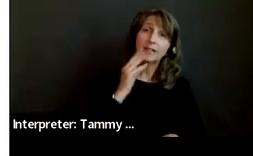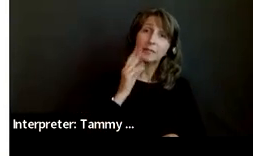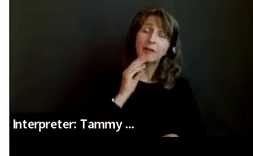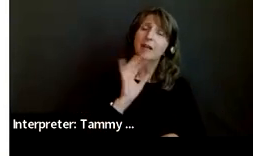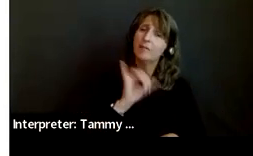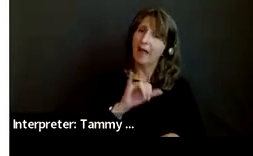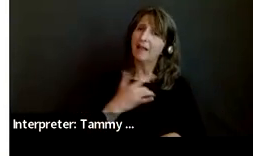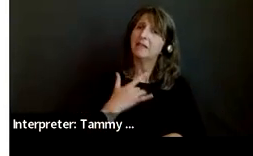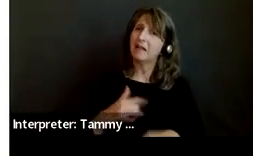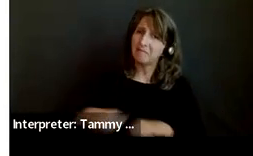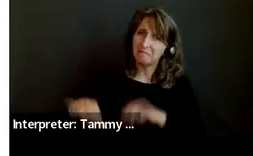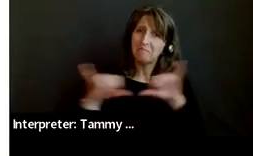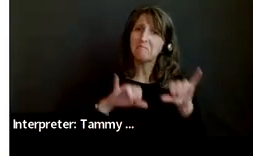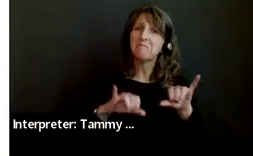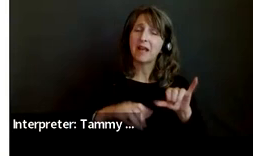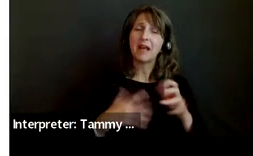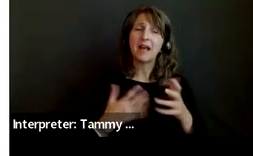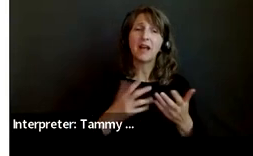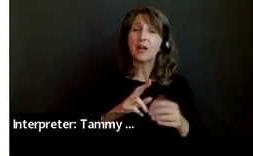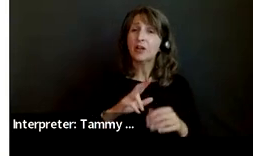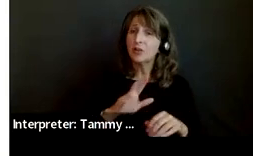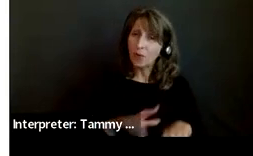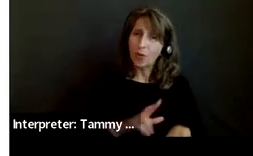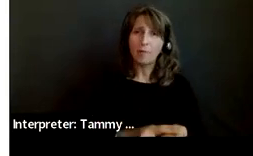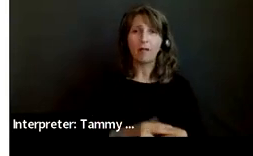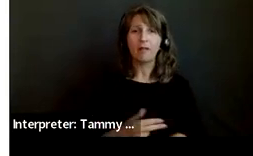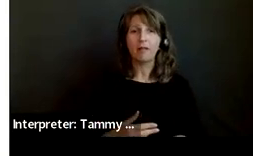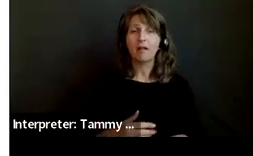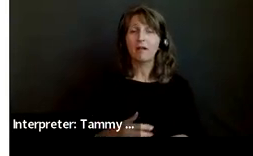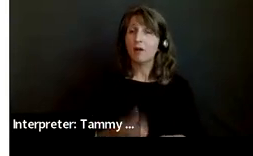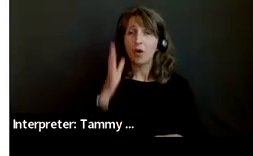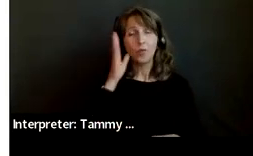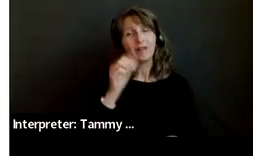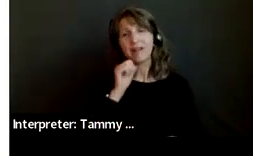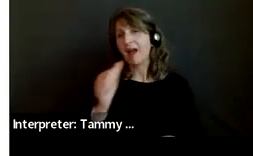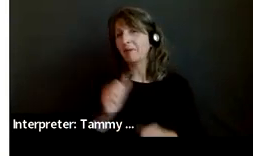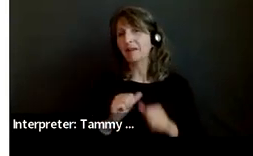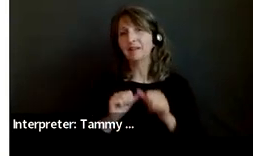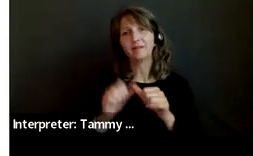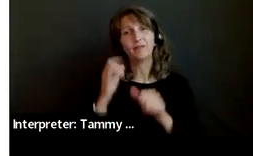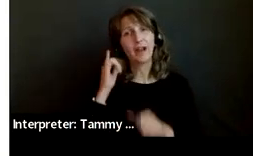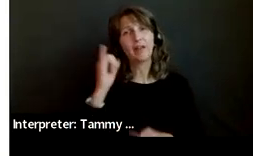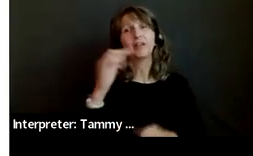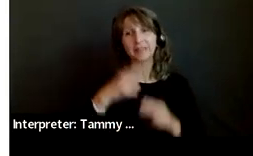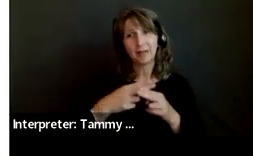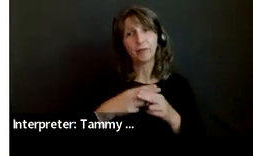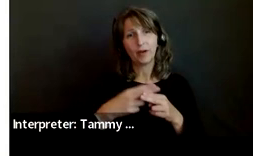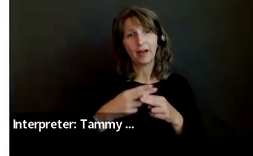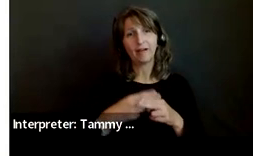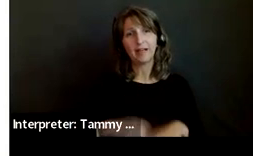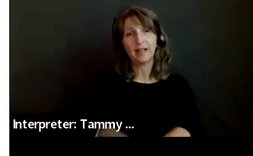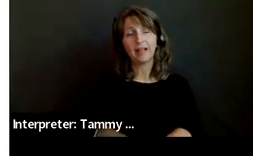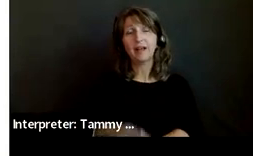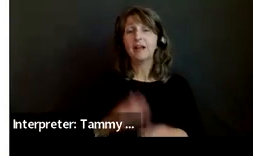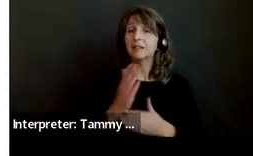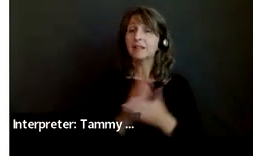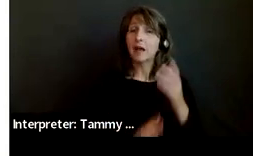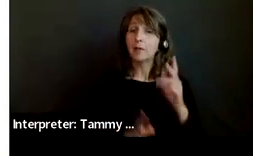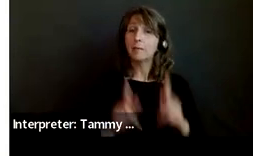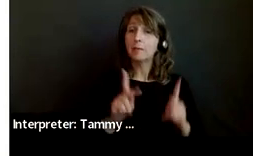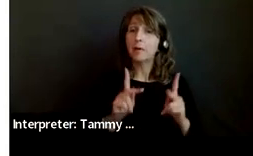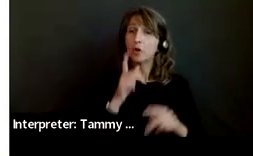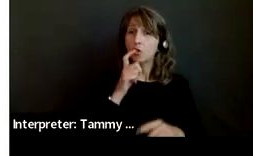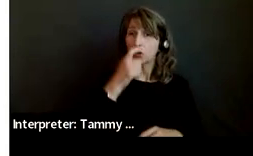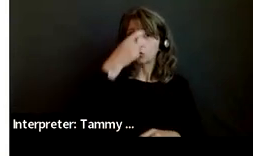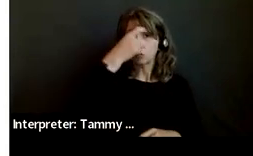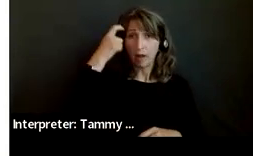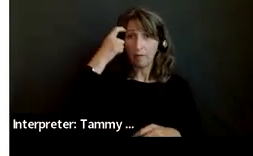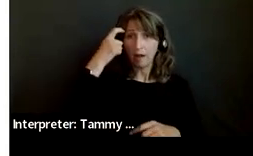And that there's no right or wrong way to feel. Even individuals who have been through the same traumatic experience may experience the effects of this trauma.